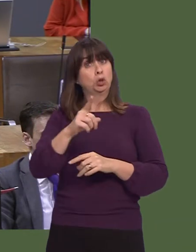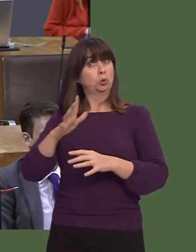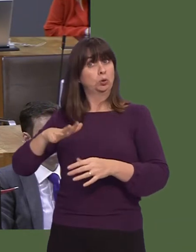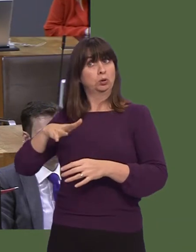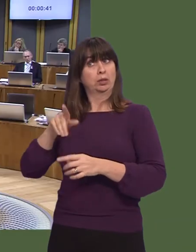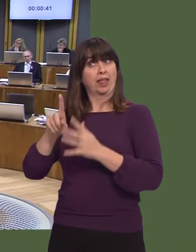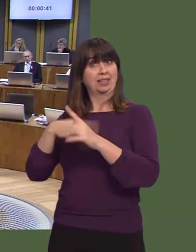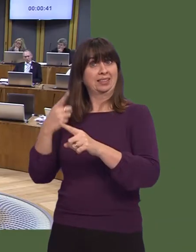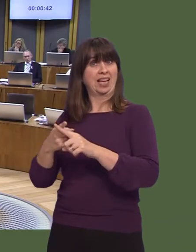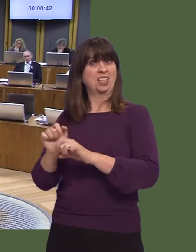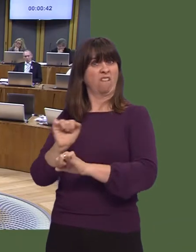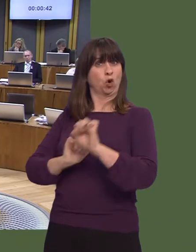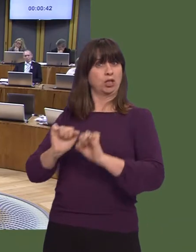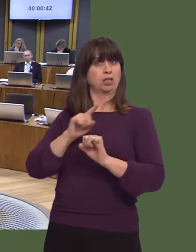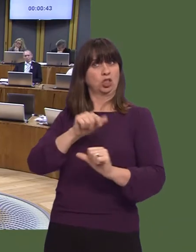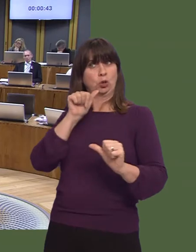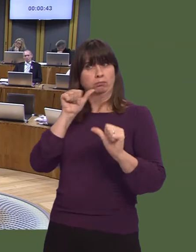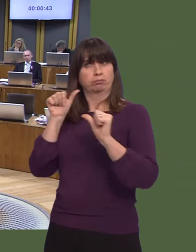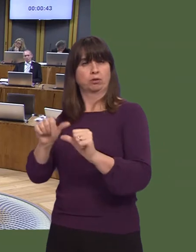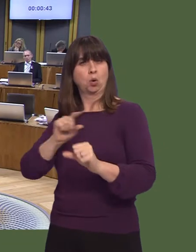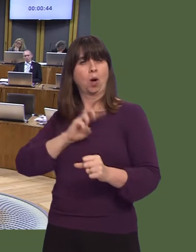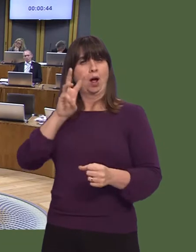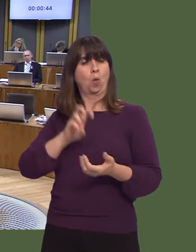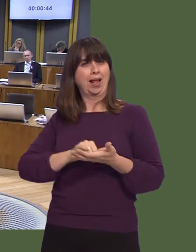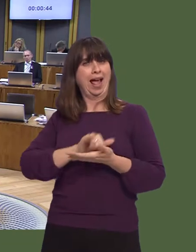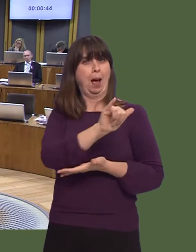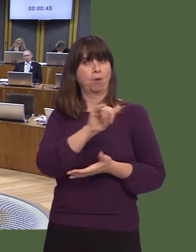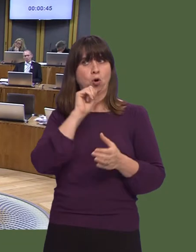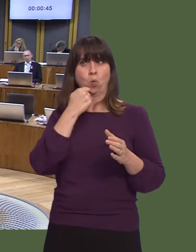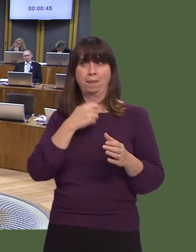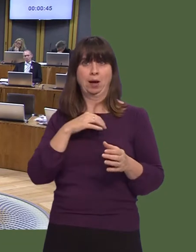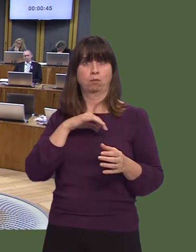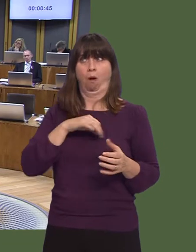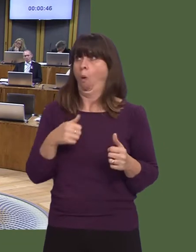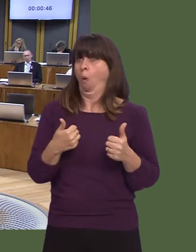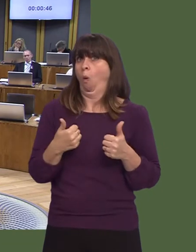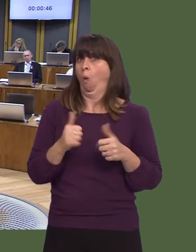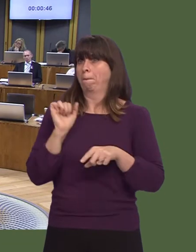it will give Welsh airports a small but significant advantage over airports on the other side